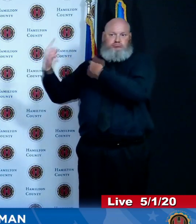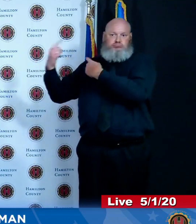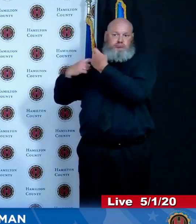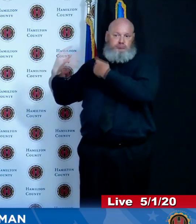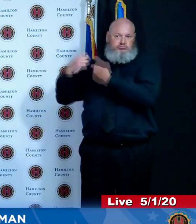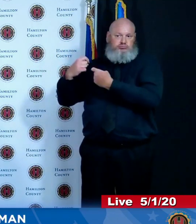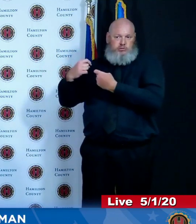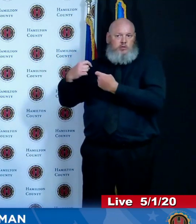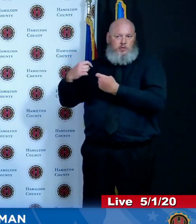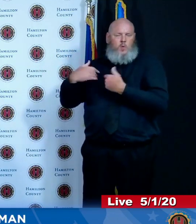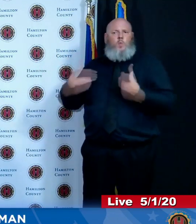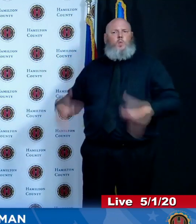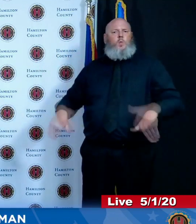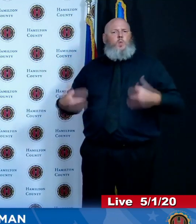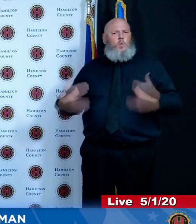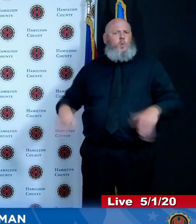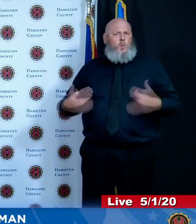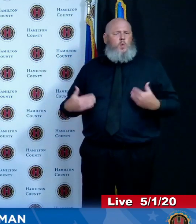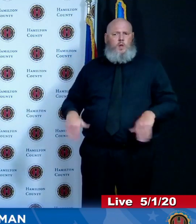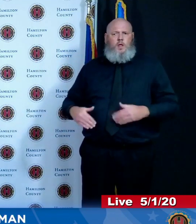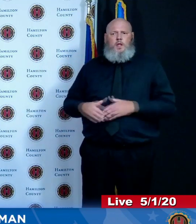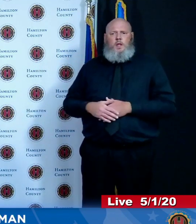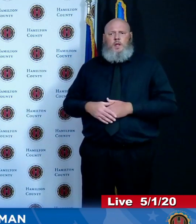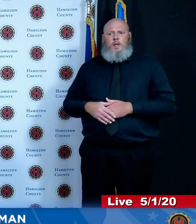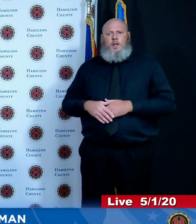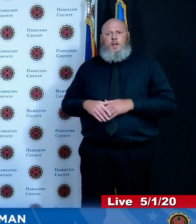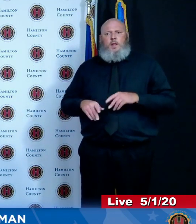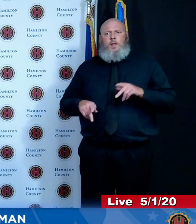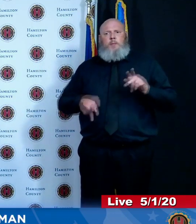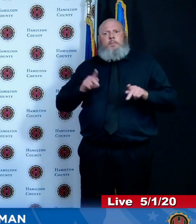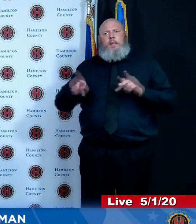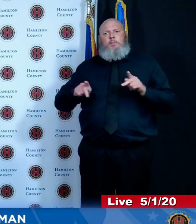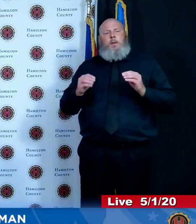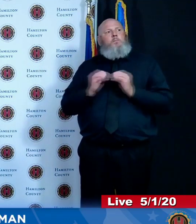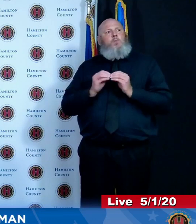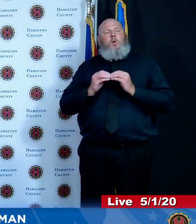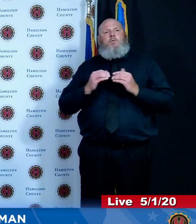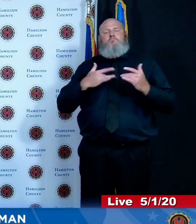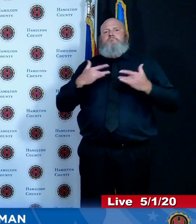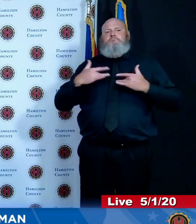considered a close-contact if they were around the the sick person within 40